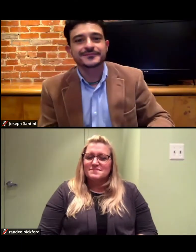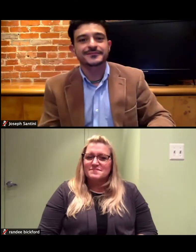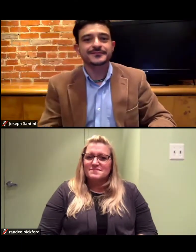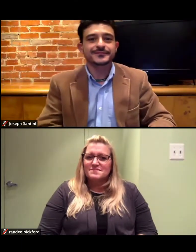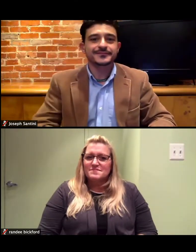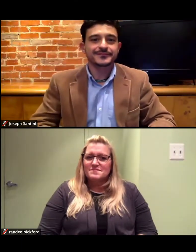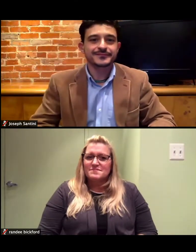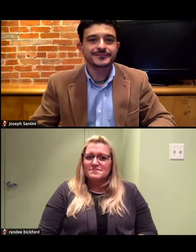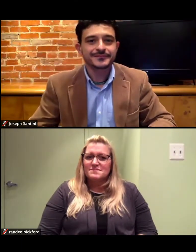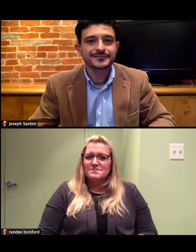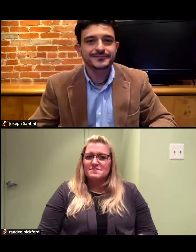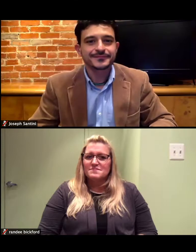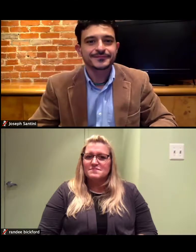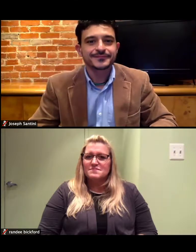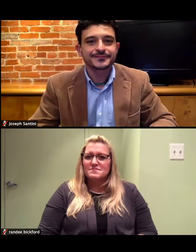presentation and the presenters.